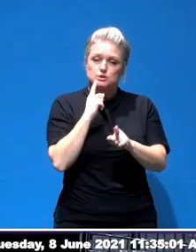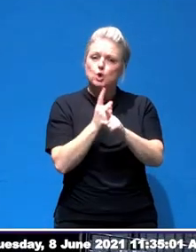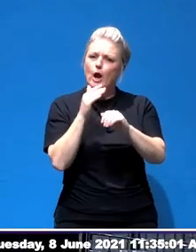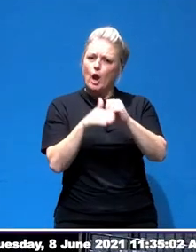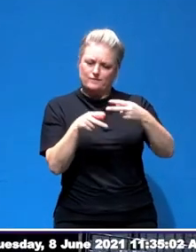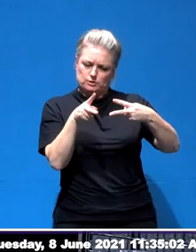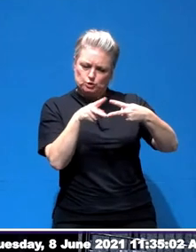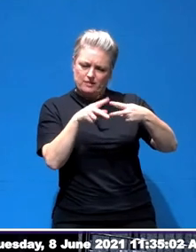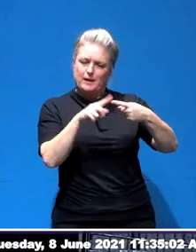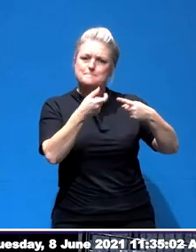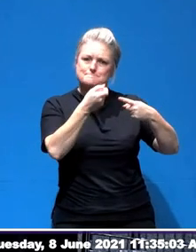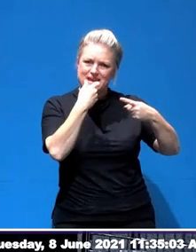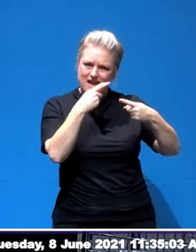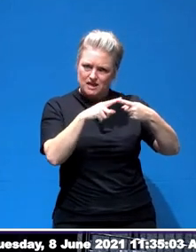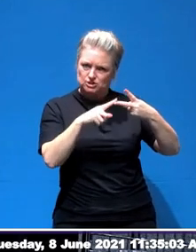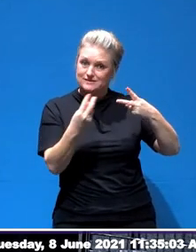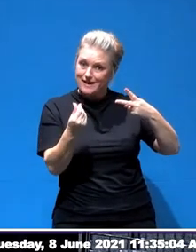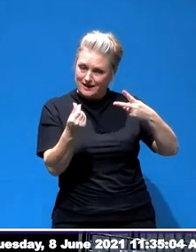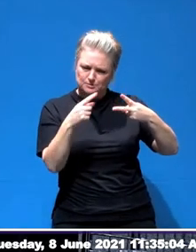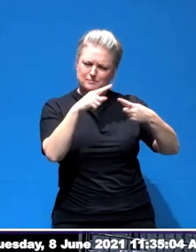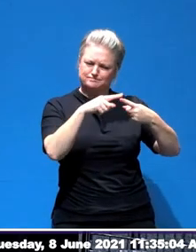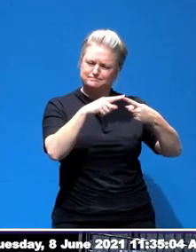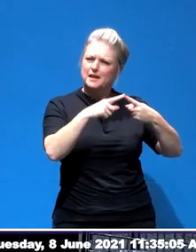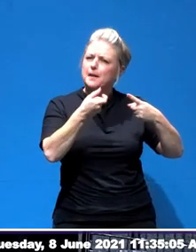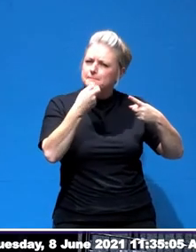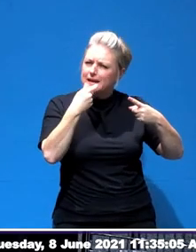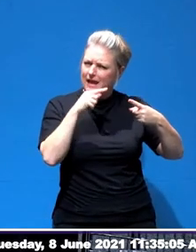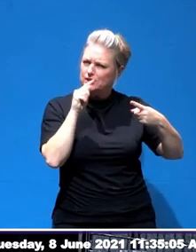You have described in your evidence that they sometimes didn't pack the right